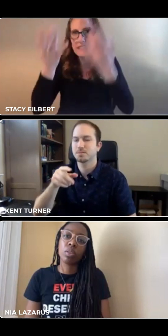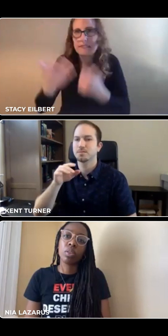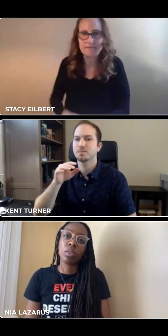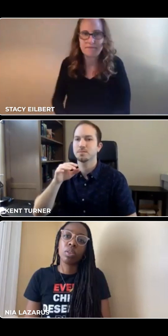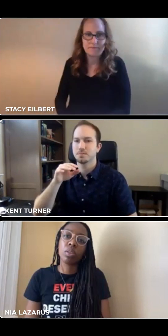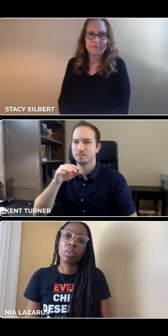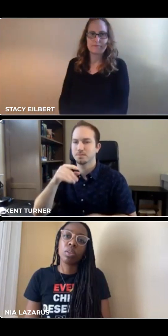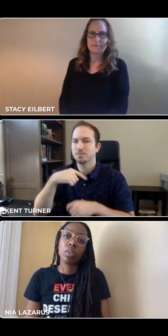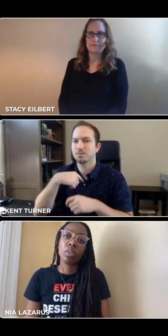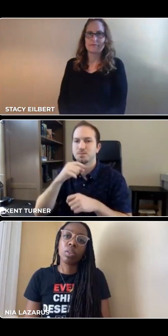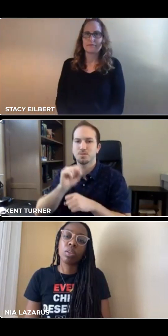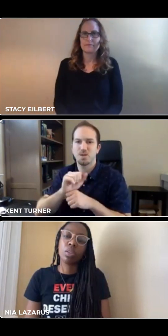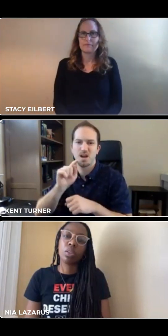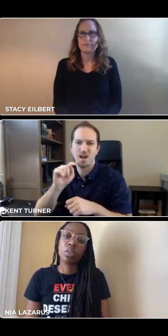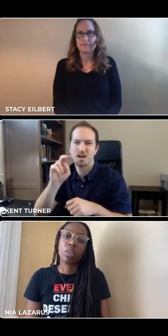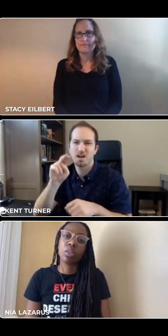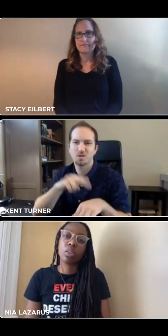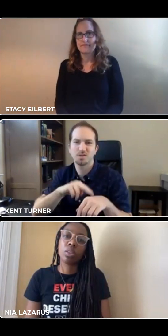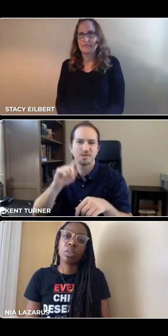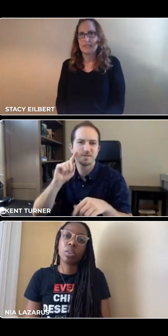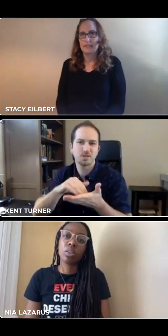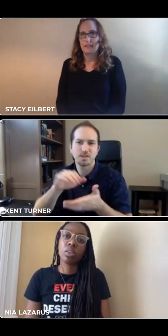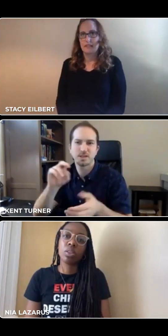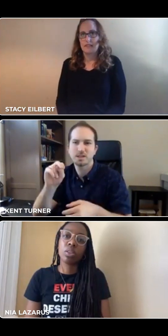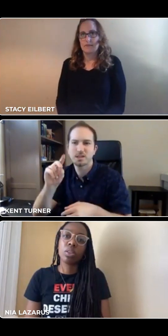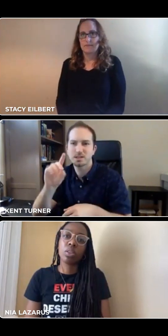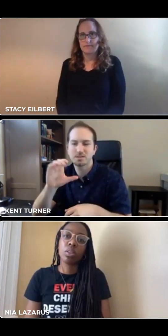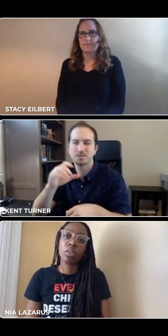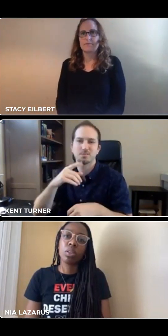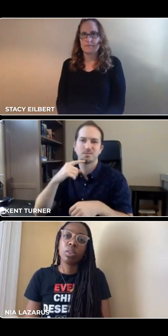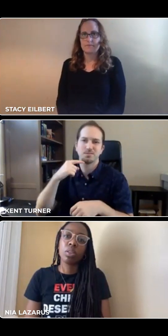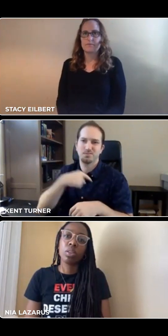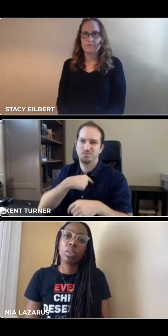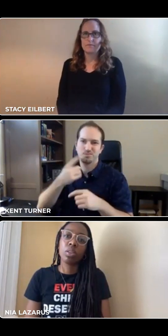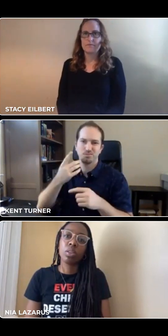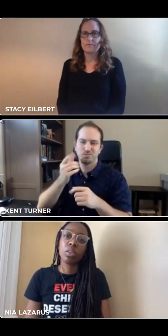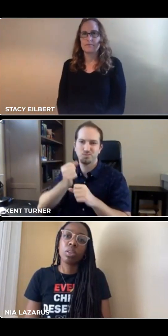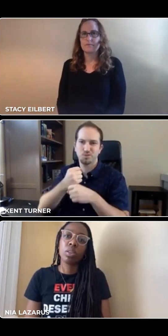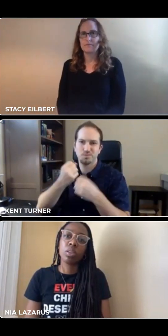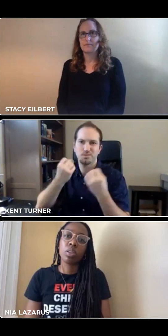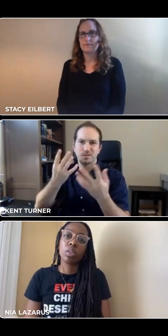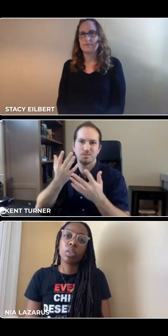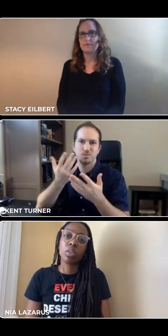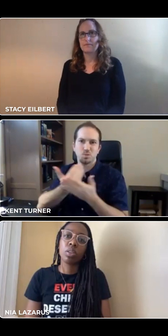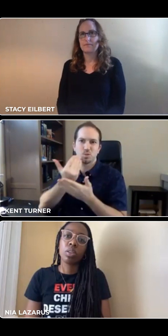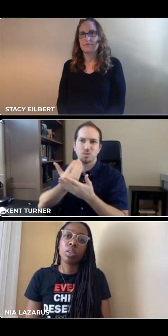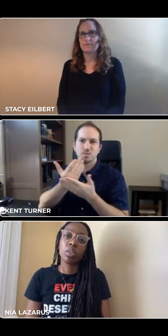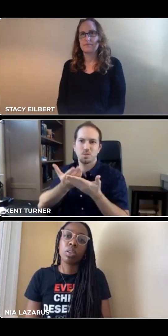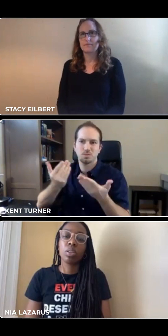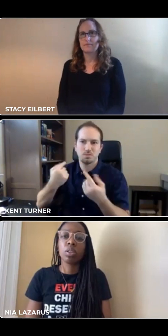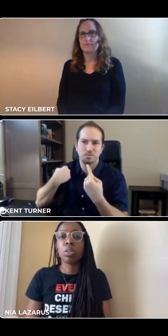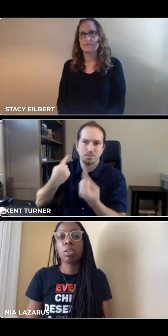"off the grid"? Just thoughts. Right. Again, I work at NDC, the National Deaf Center for Post-Secondary